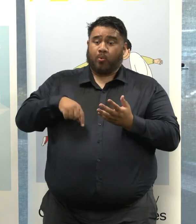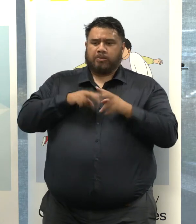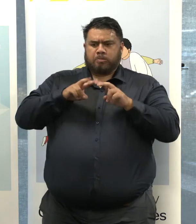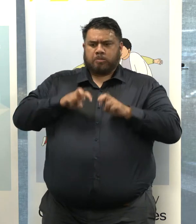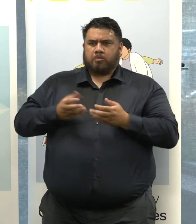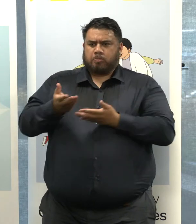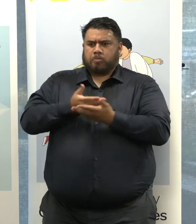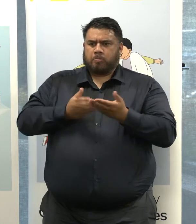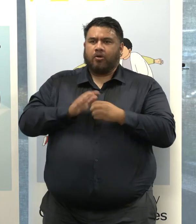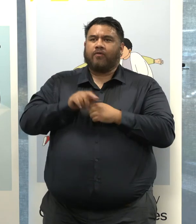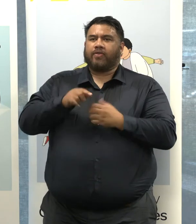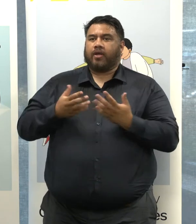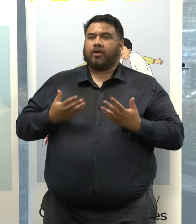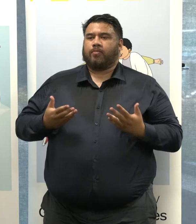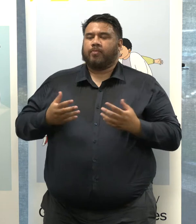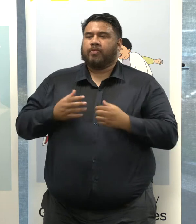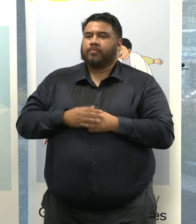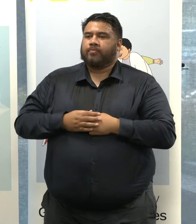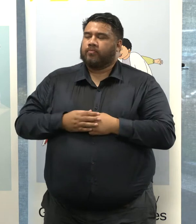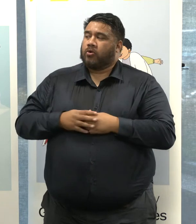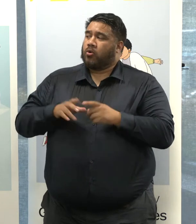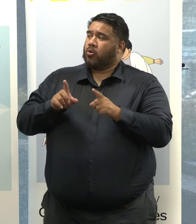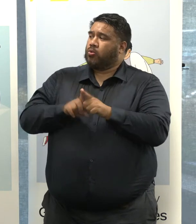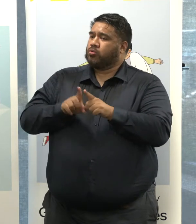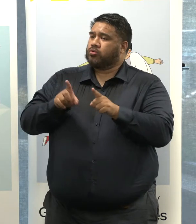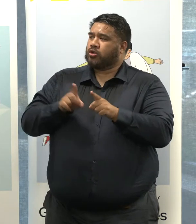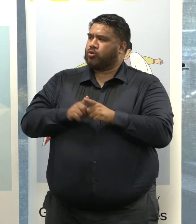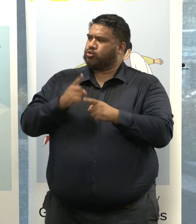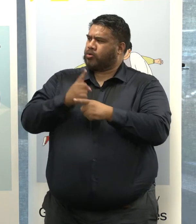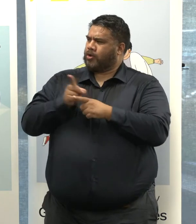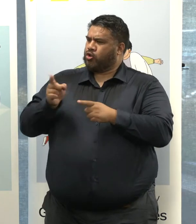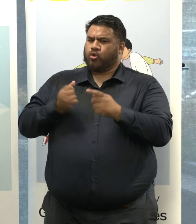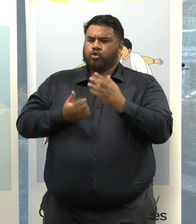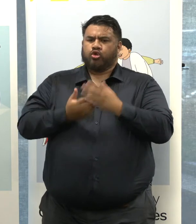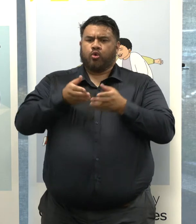group is looking at it, about whether there may be a need for further booster doses especially in the elderly or those who are vulnerable.